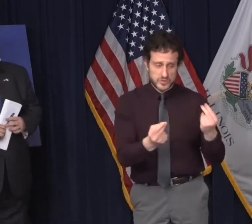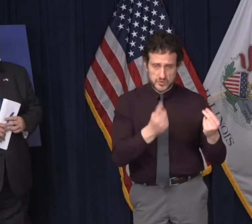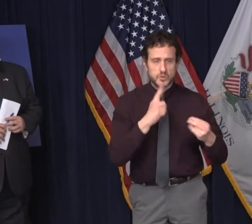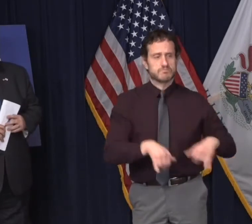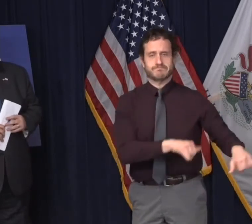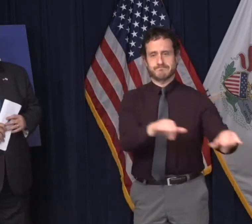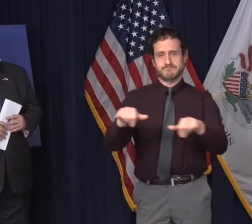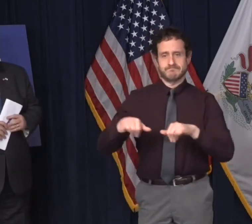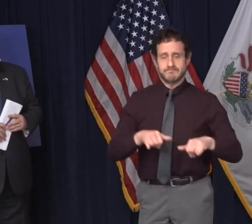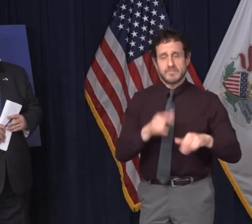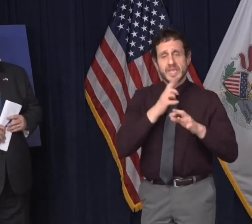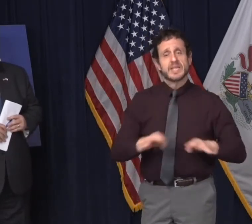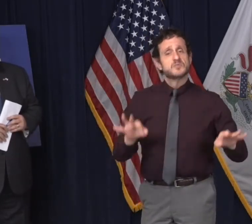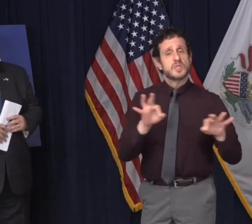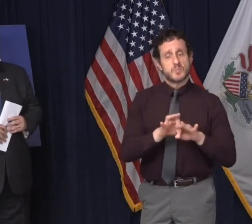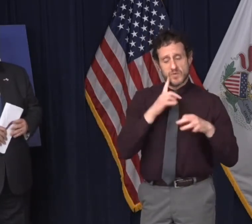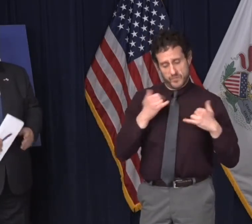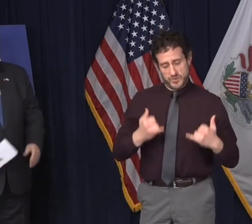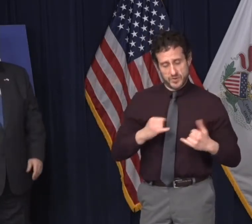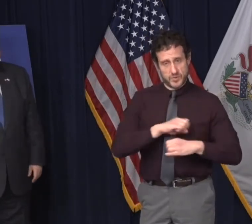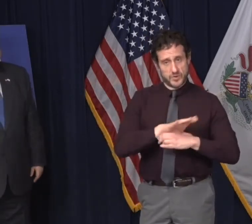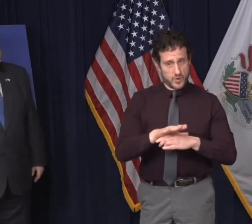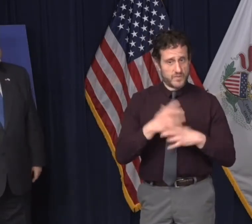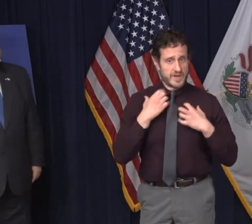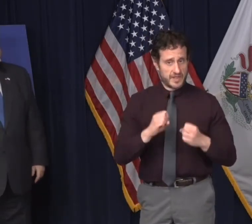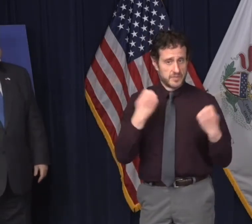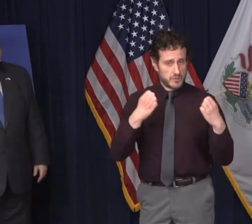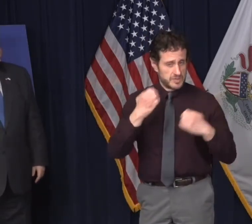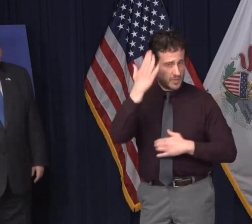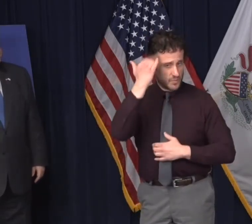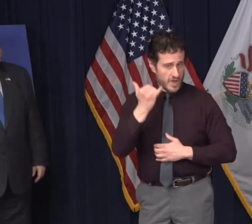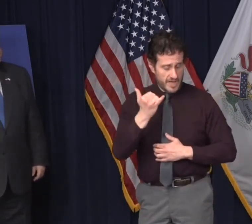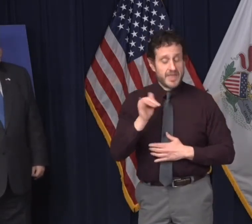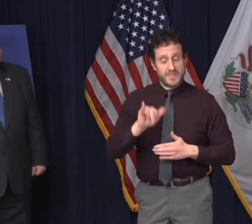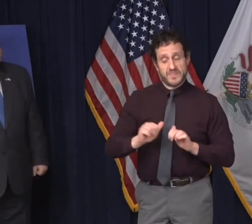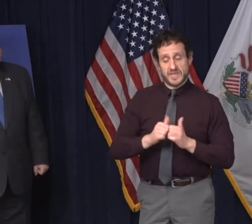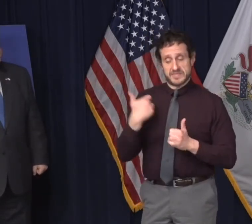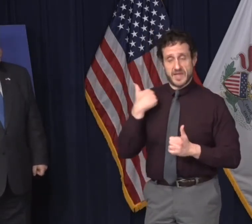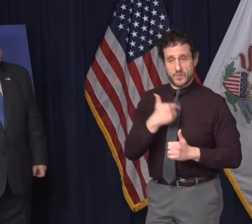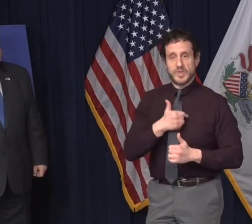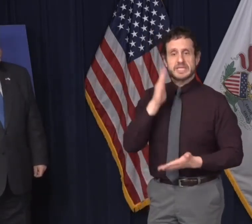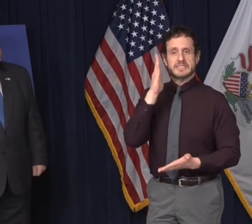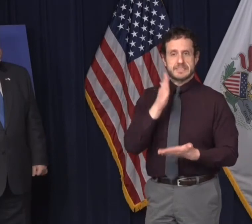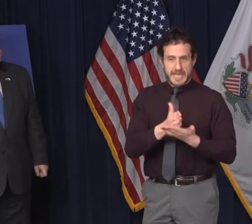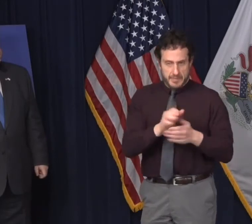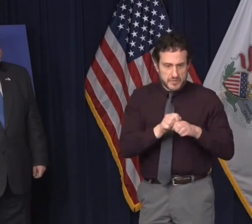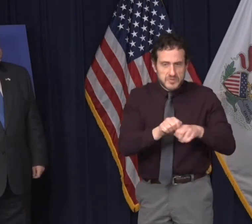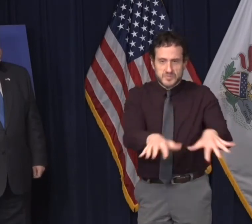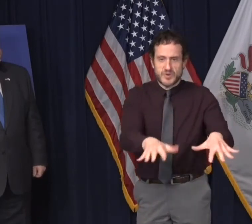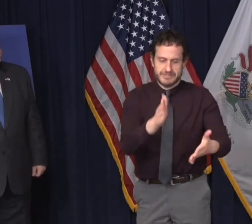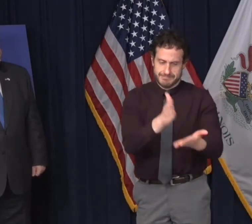AND TECHNOLOGY, FOR EXAMPLE. WHY IS THIS IMPORTANT FOR THE CURRENT COVID HEALTH CRISIS? WELL, IT IS HOW WE BREAK